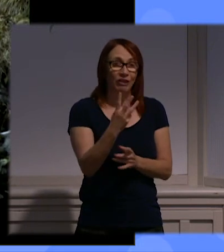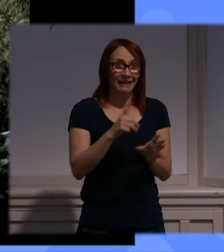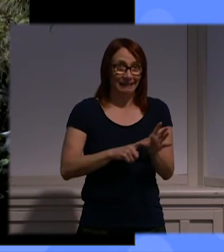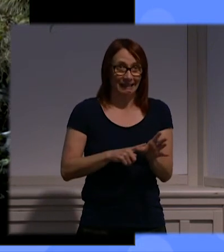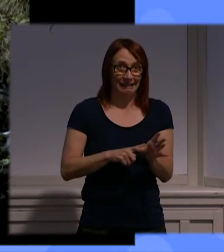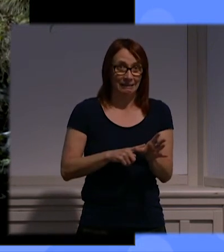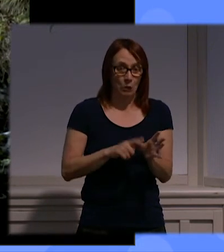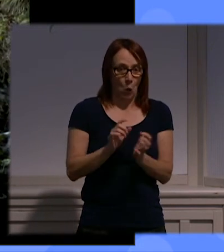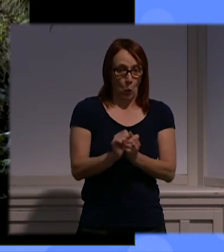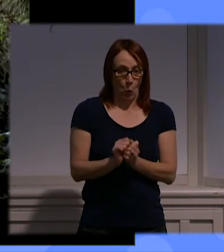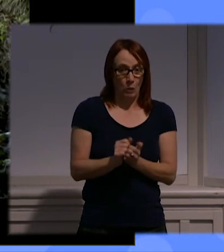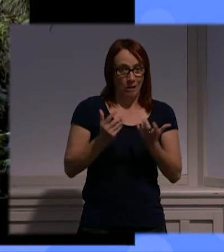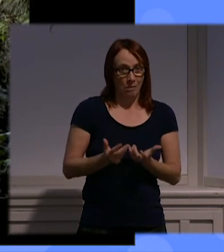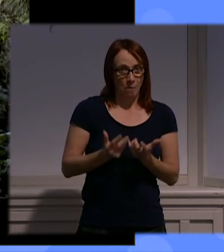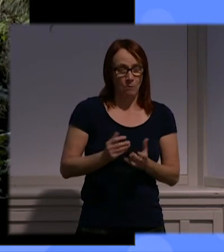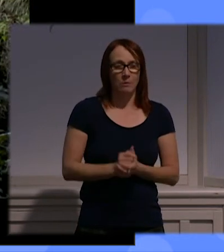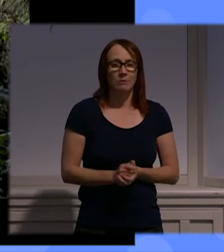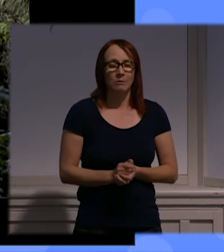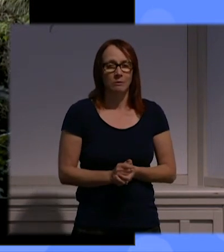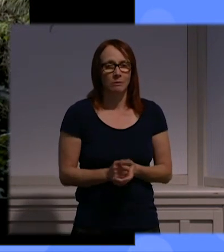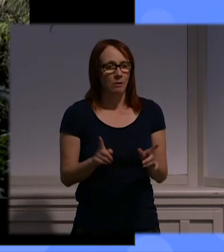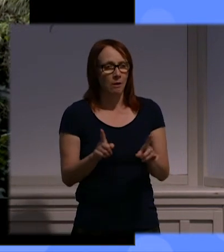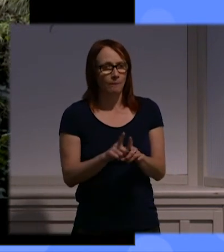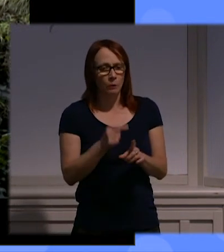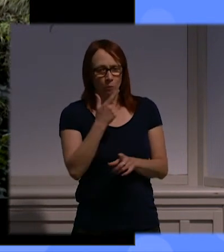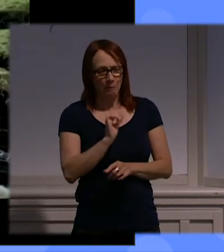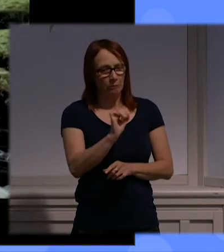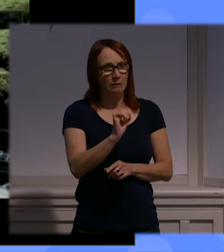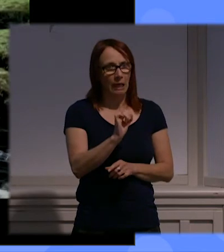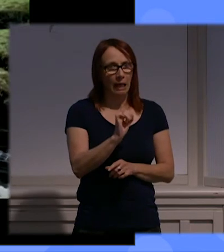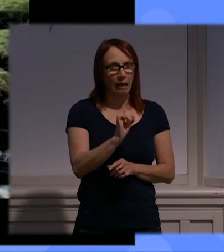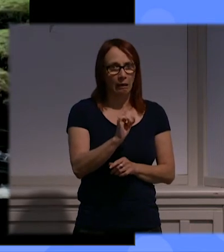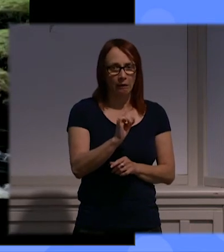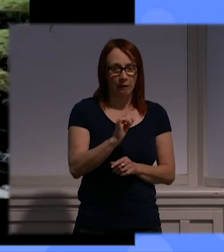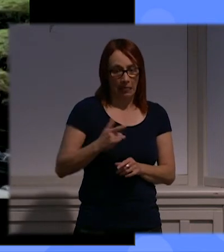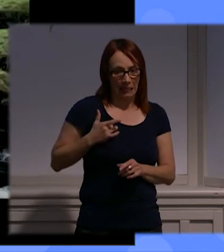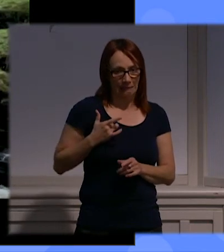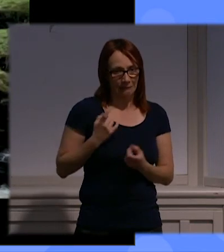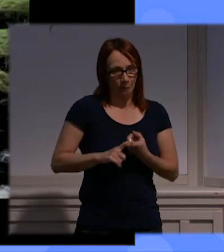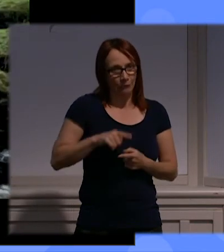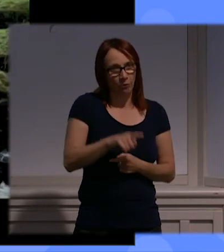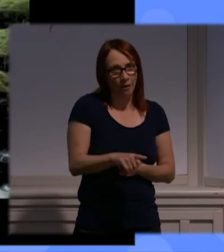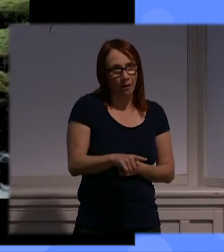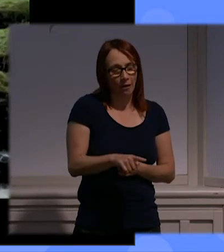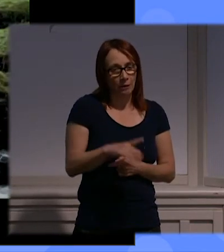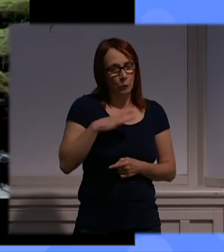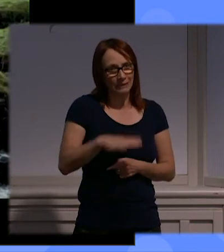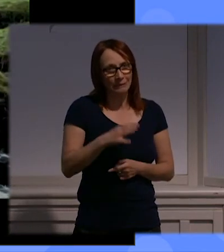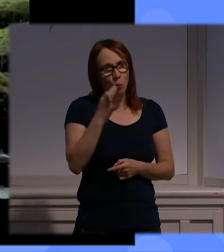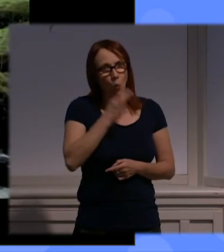environmental aspects you've got a lot of people whose livelihoods depend on the peatland in terms of water supply in terms of